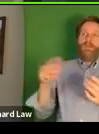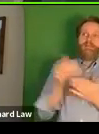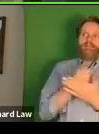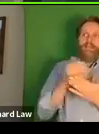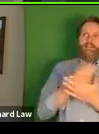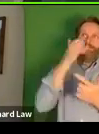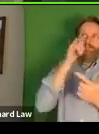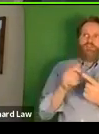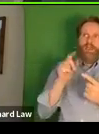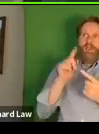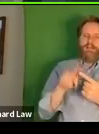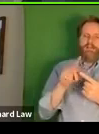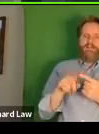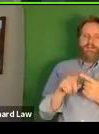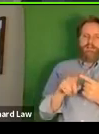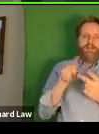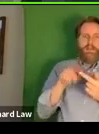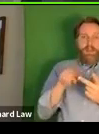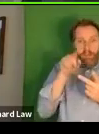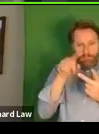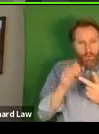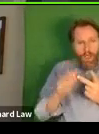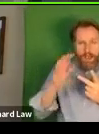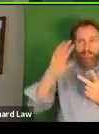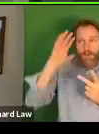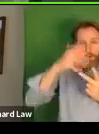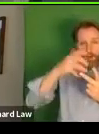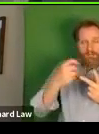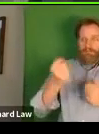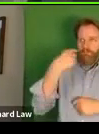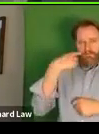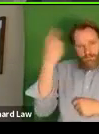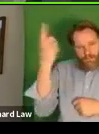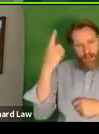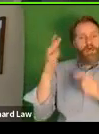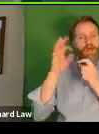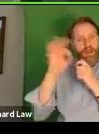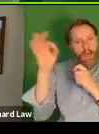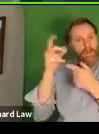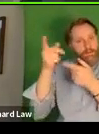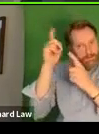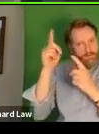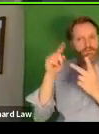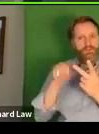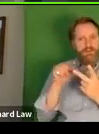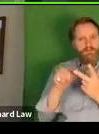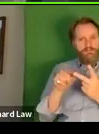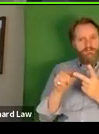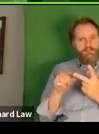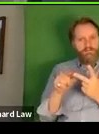you've got with your line manager and as I said in my introduction earlier if